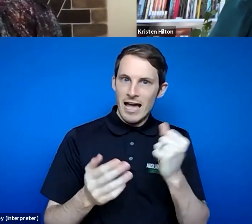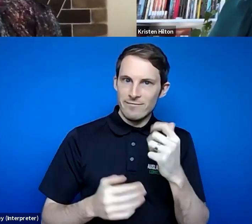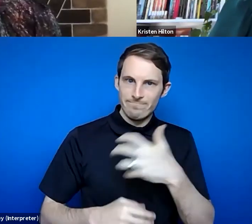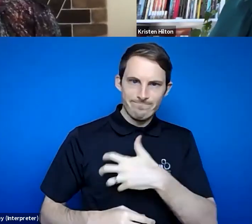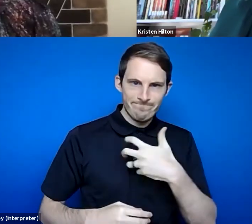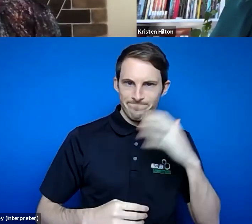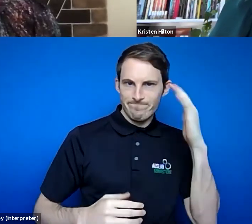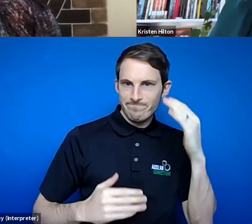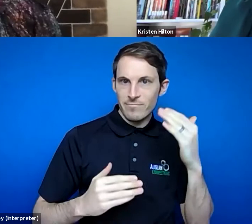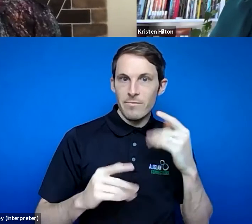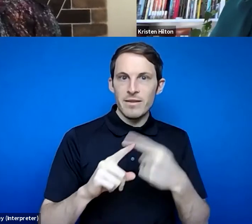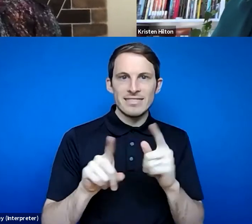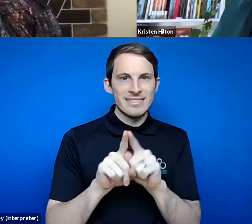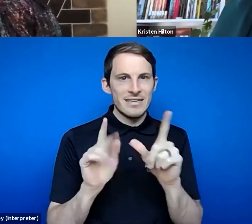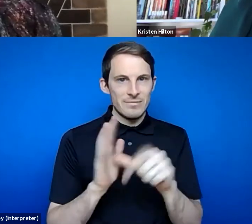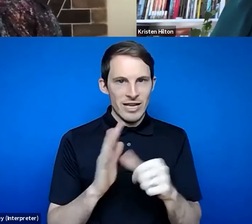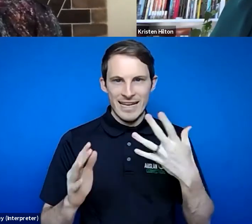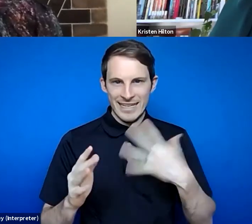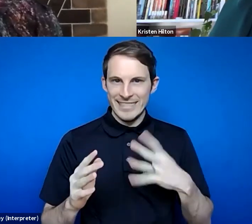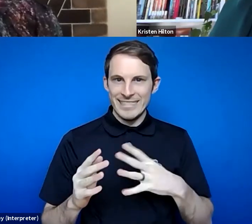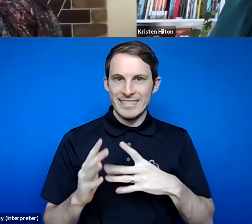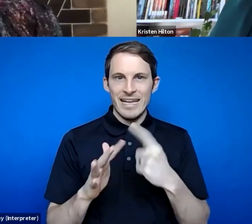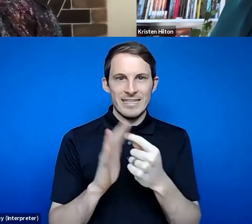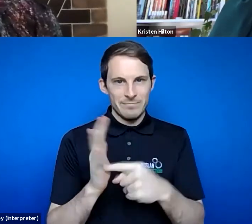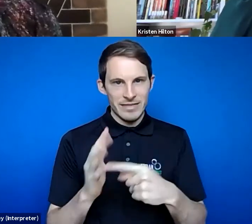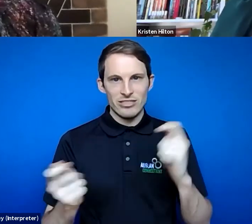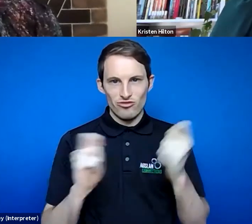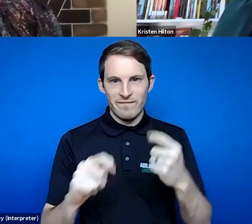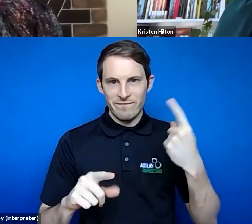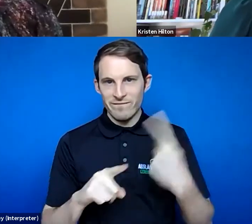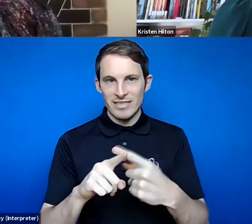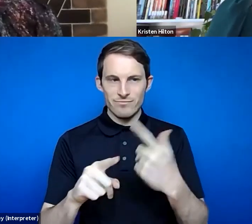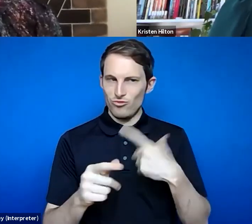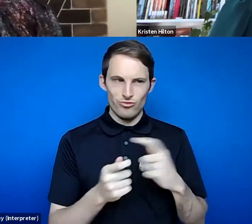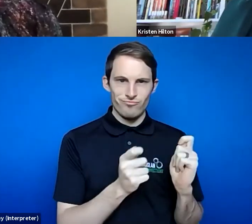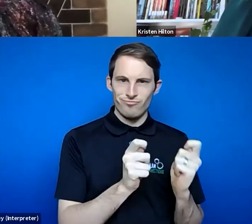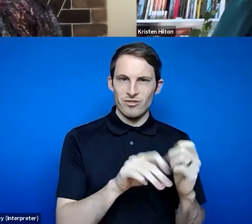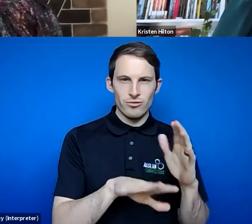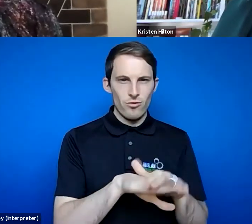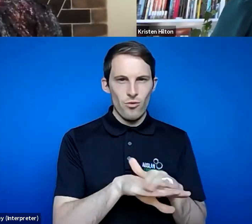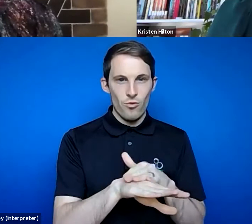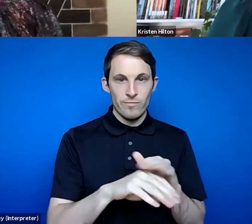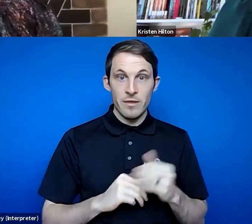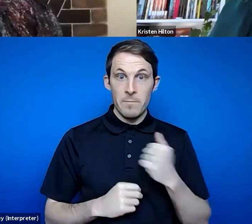is still too slow. When I reminded my 10-year-old daughter this morning that I was interviewing